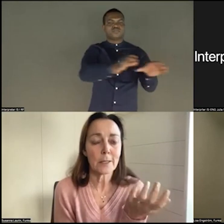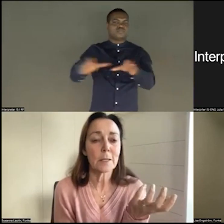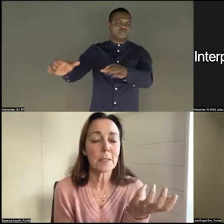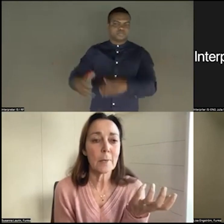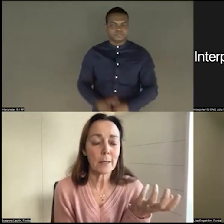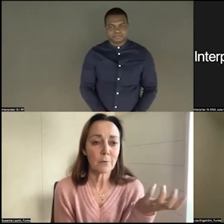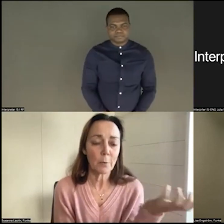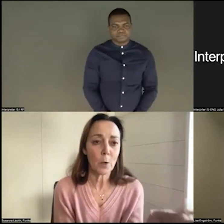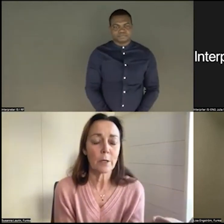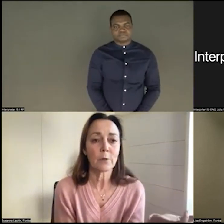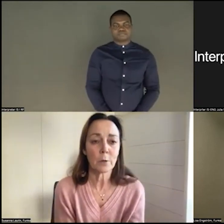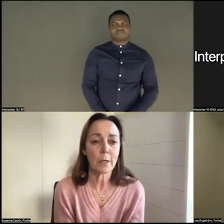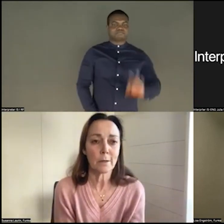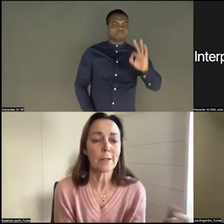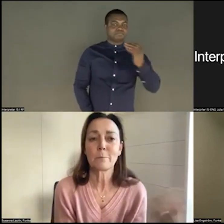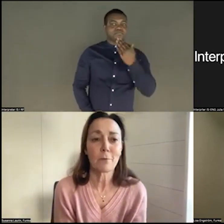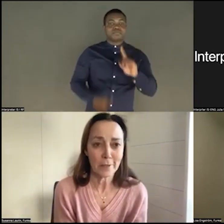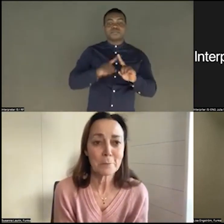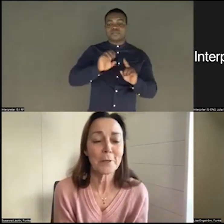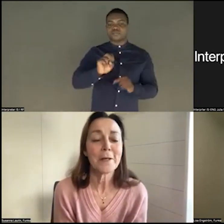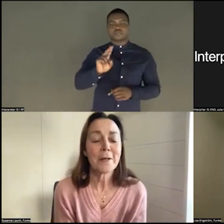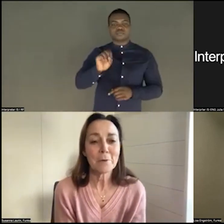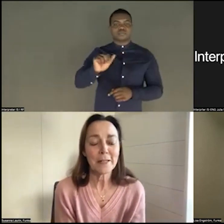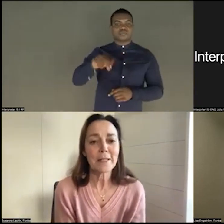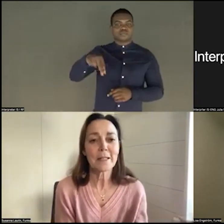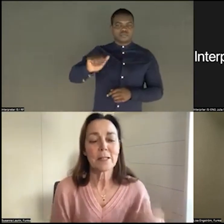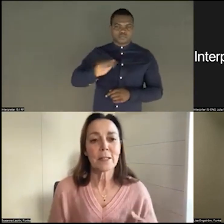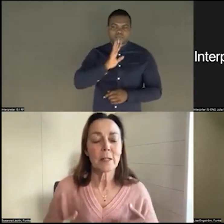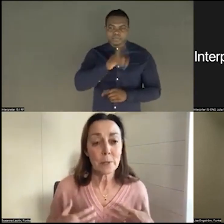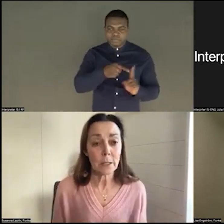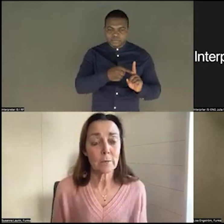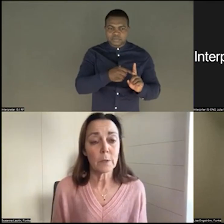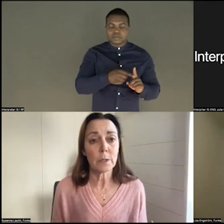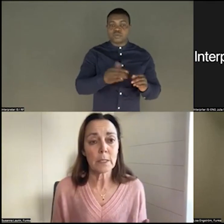That doesn't make that from one day to another, it's perfect. But at least just the result of the user